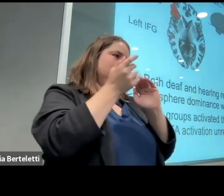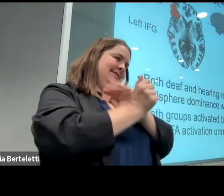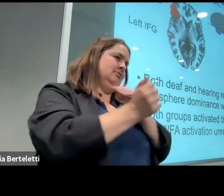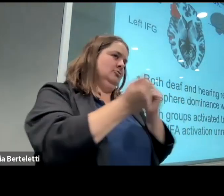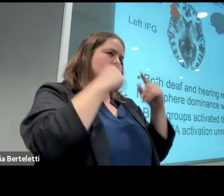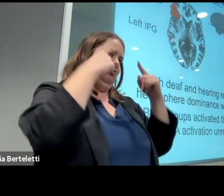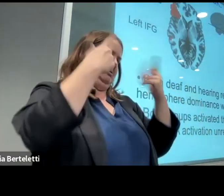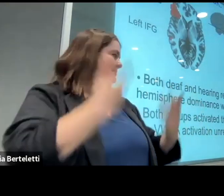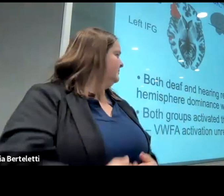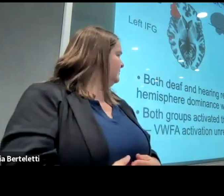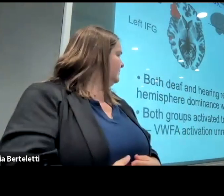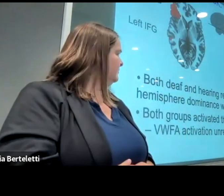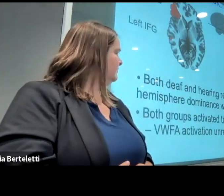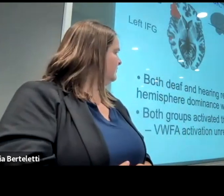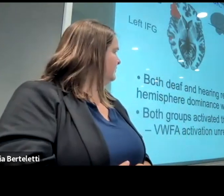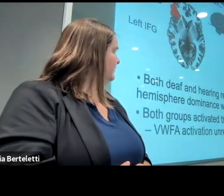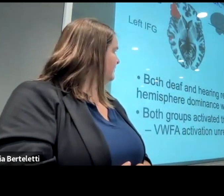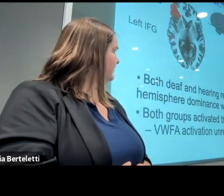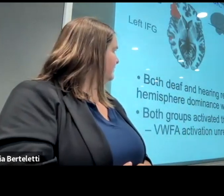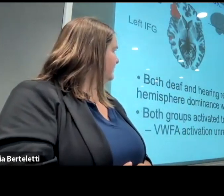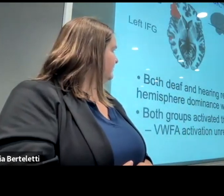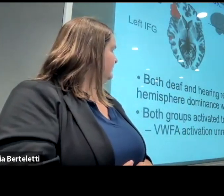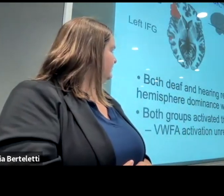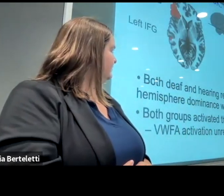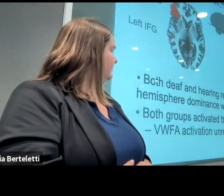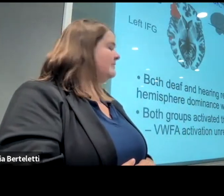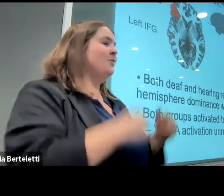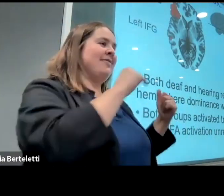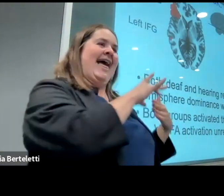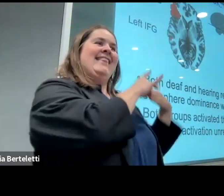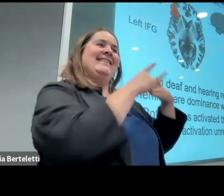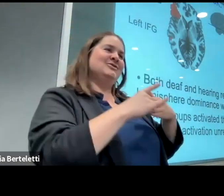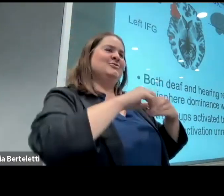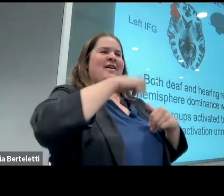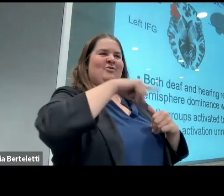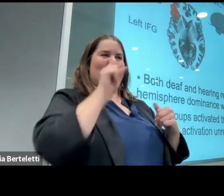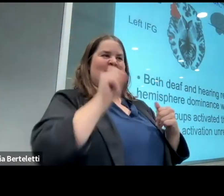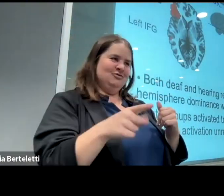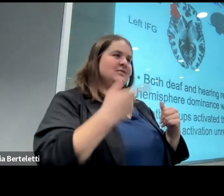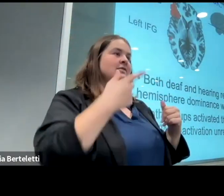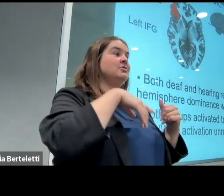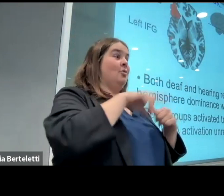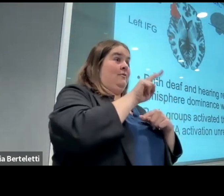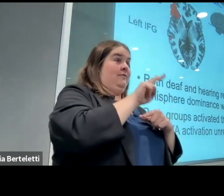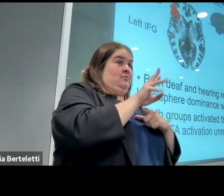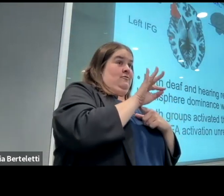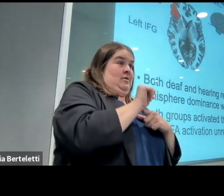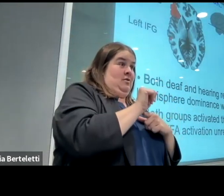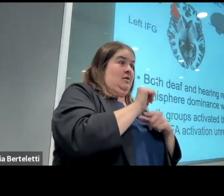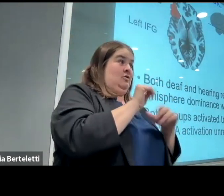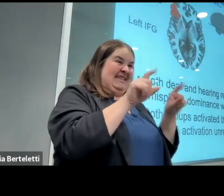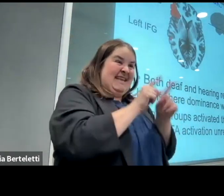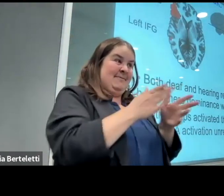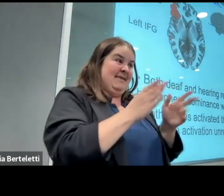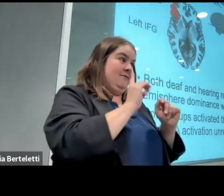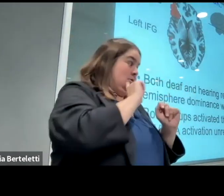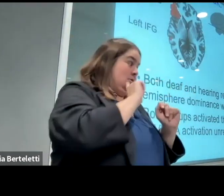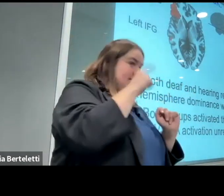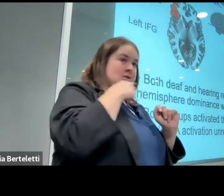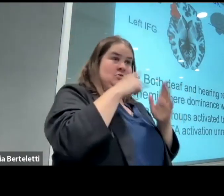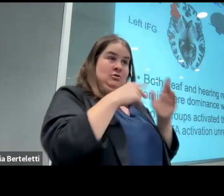This leads us to another question, which is well, is the visual word from area doing the same thing for the deaf readers and the hearing meters in particular,